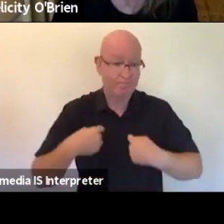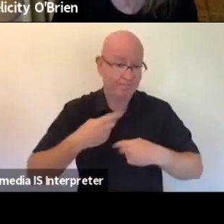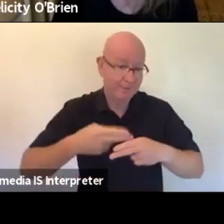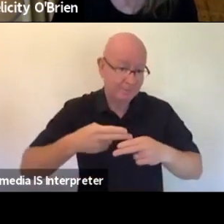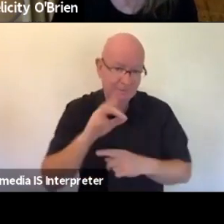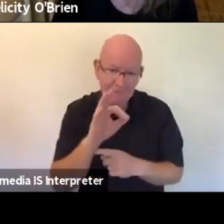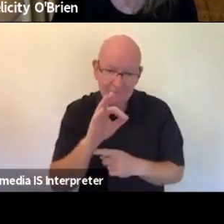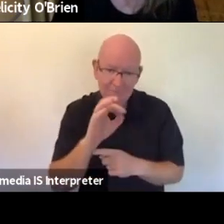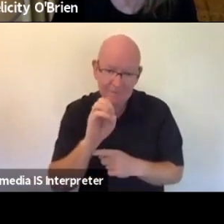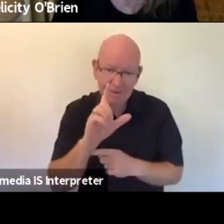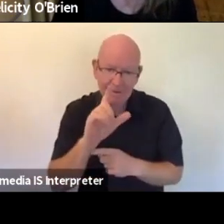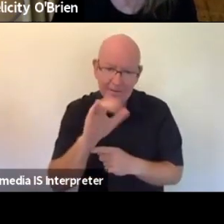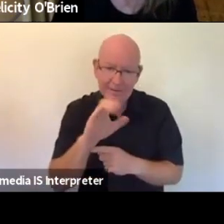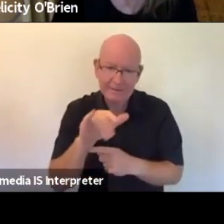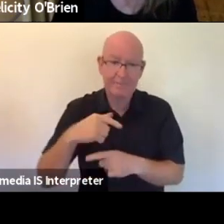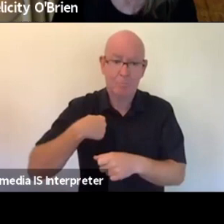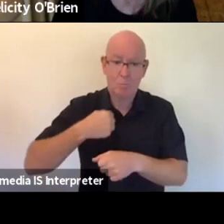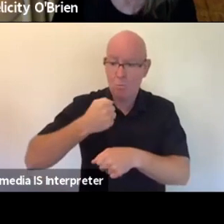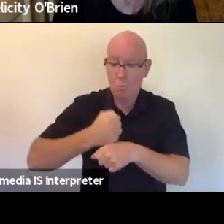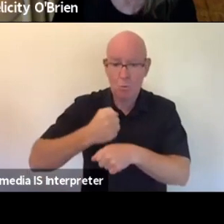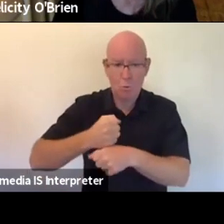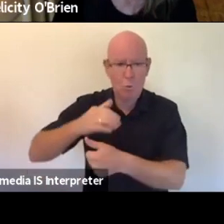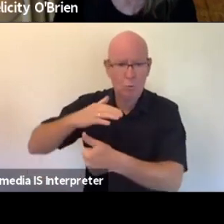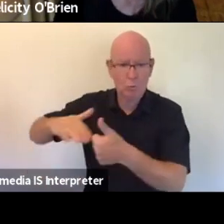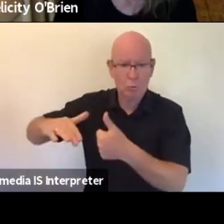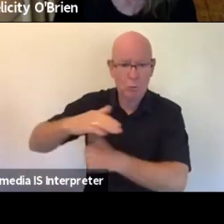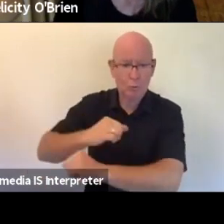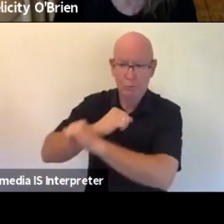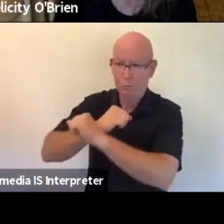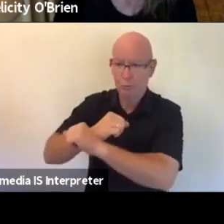And along the bottom of the screen, you will also see the option to turn on your closed captions.